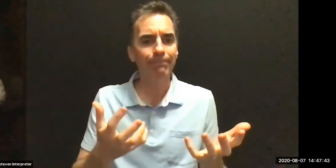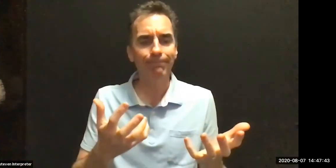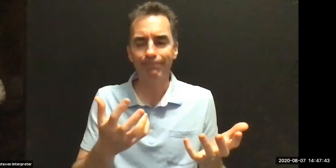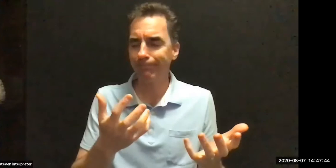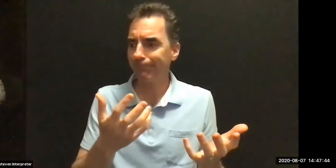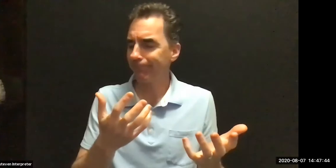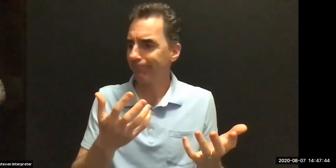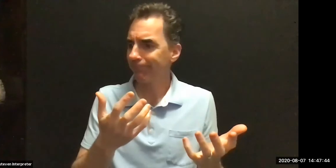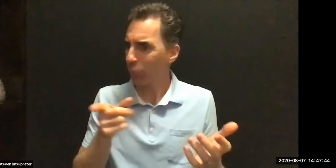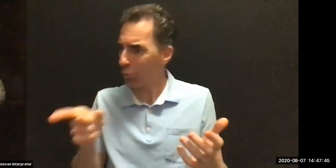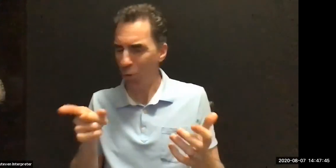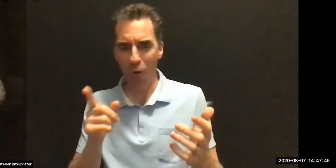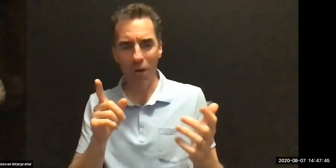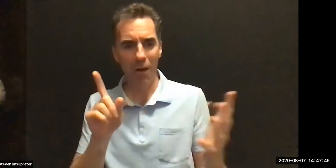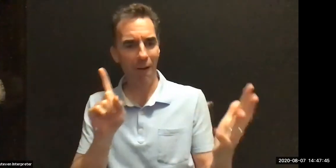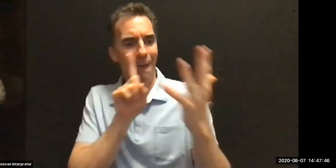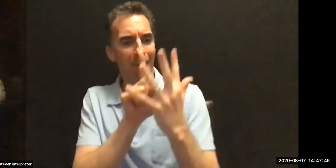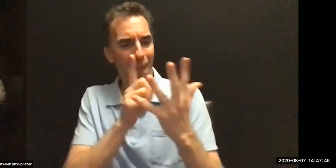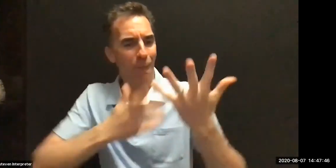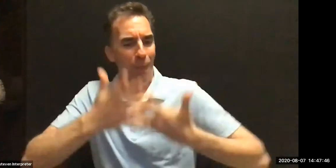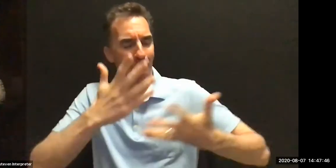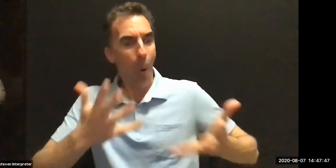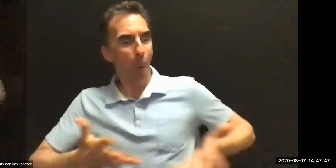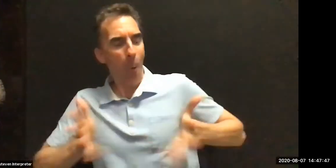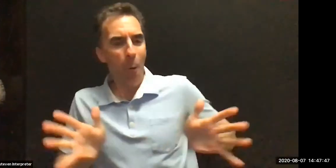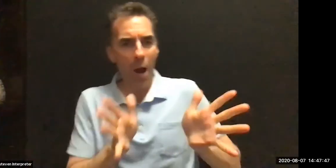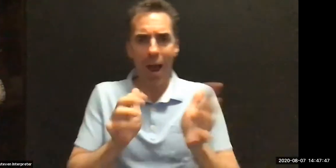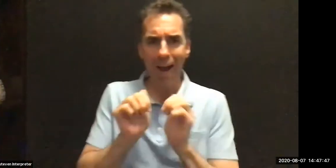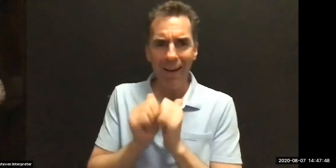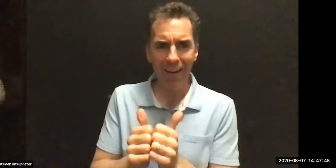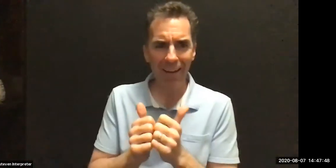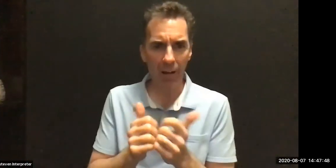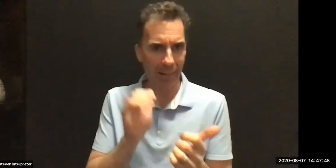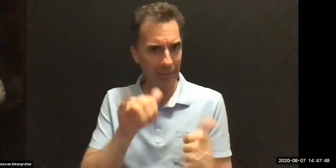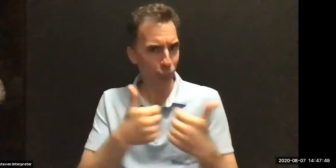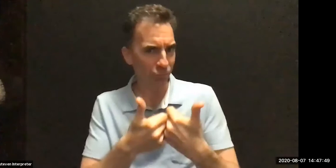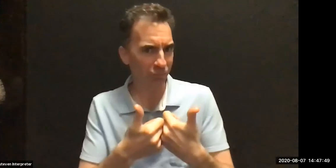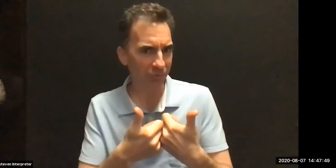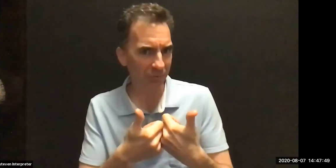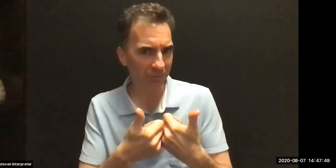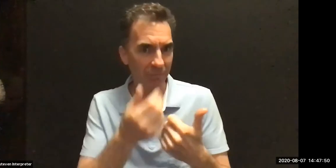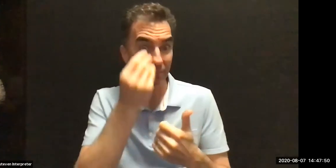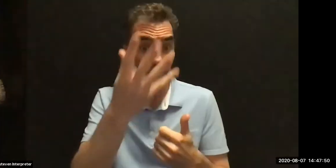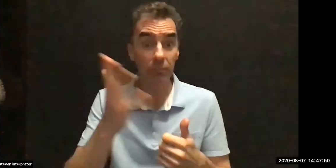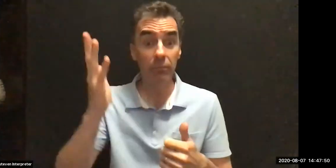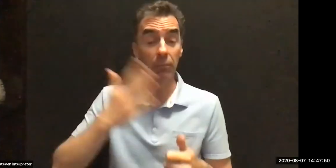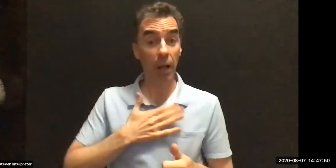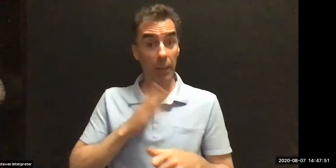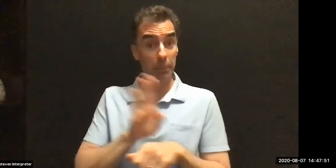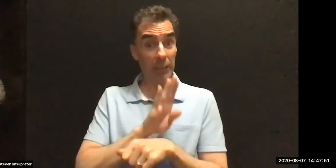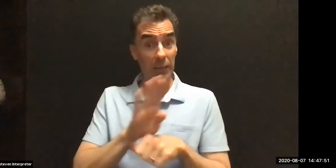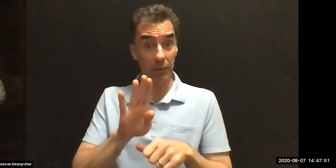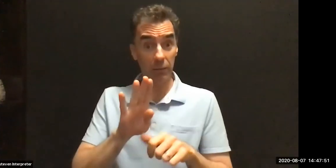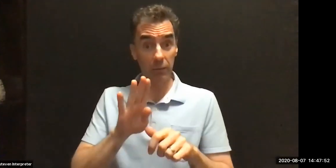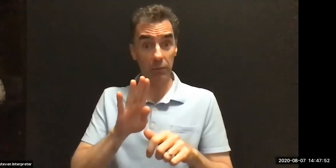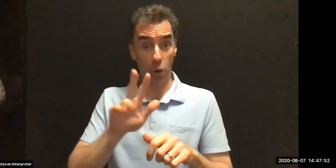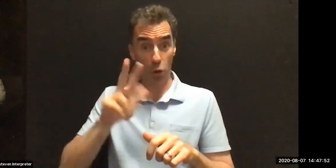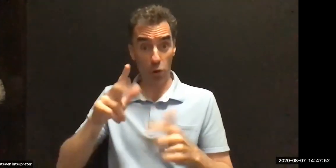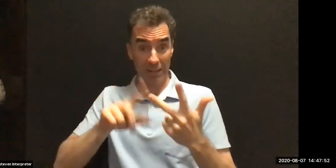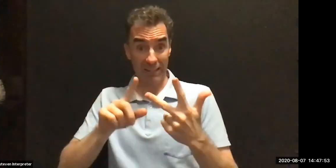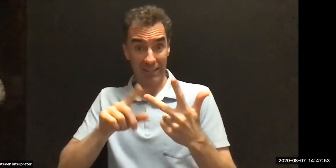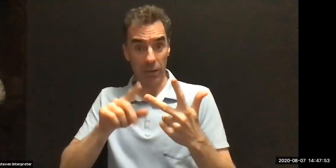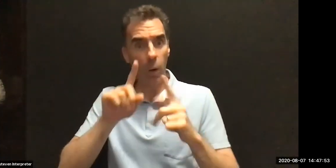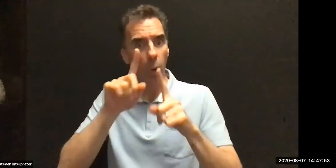Channelle Charest: Folks around them and we have had to pivot insanely hard. I mean, a third of our business was focused on outward facing community that is no longer present